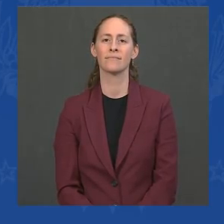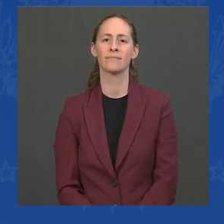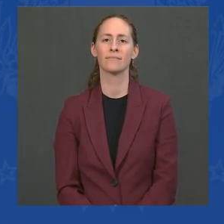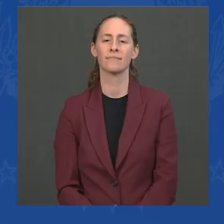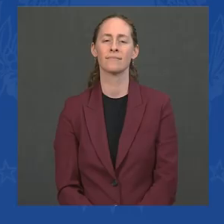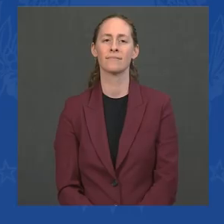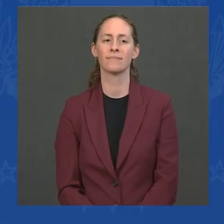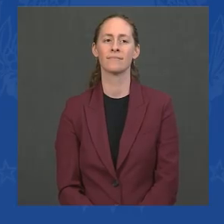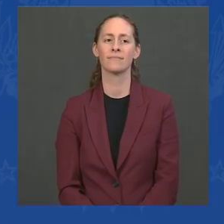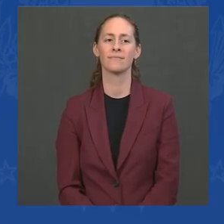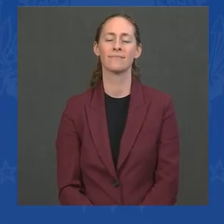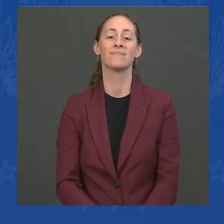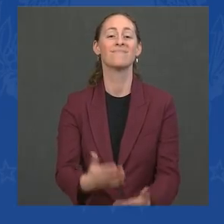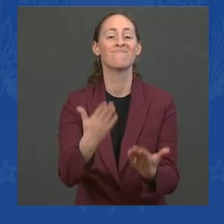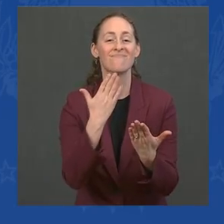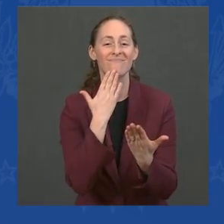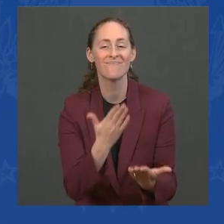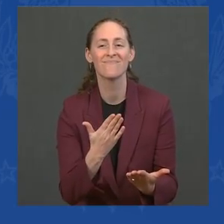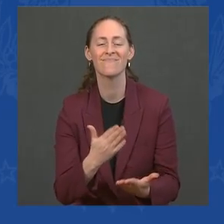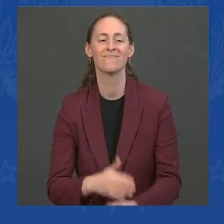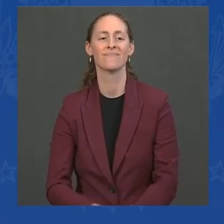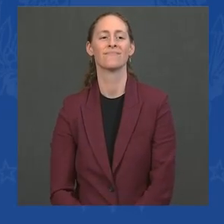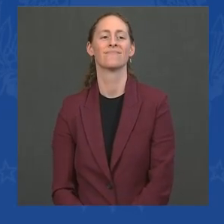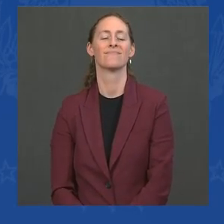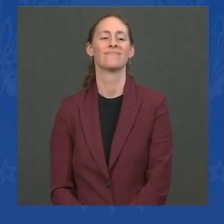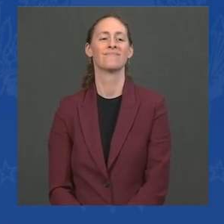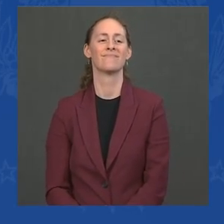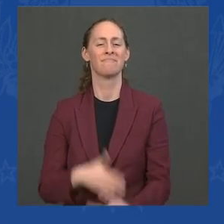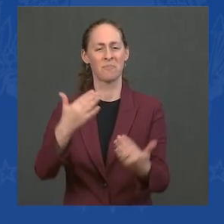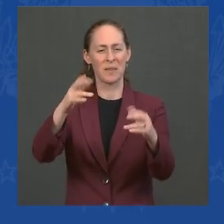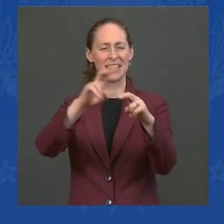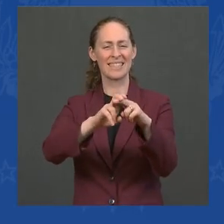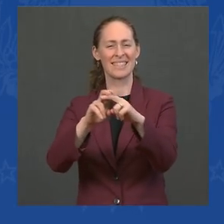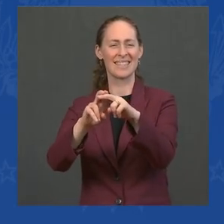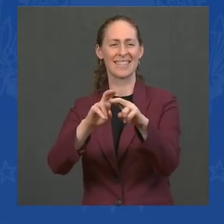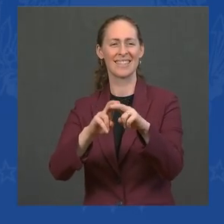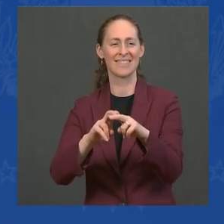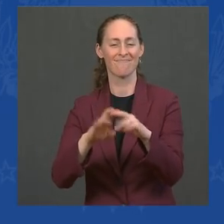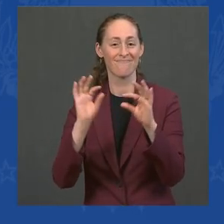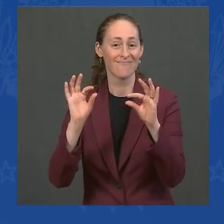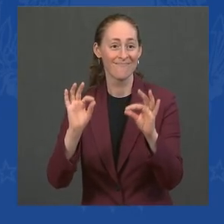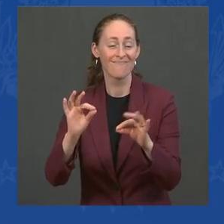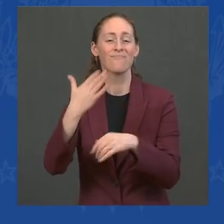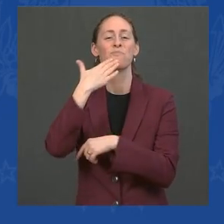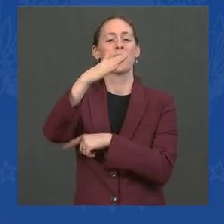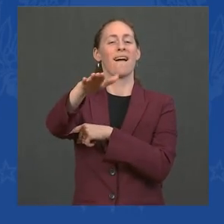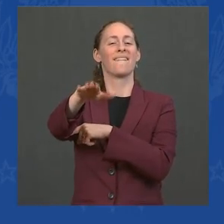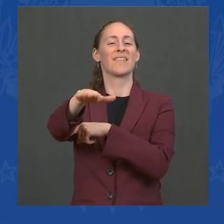Mr. Wenzel: Thank you. Thank you. Take your seats. Good afternoon, everyone. Audience: Good afternoon.